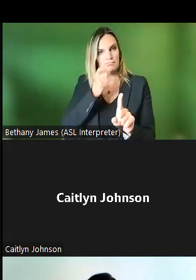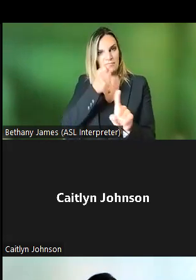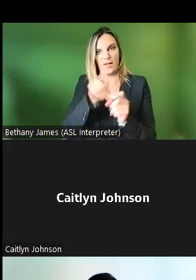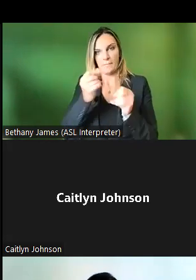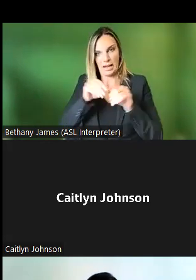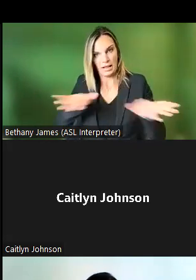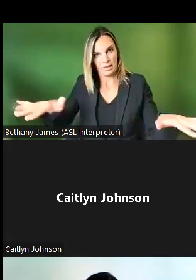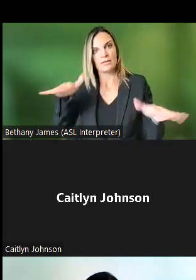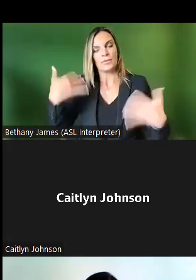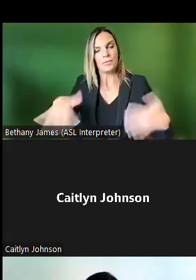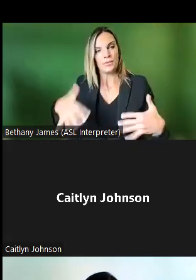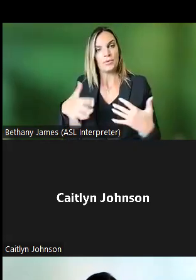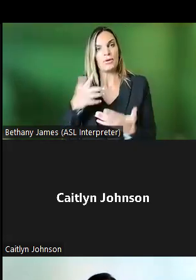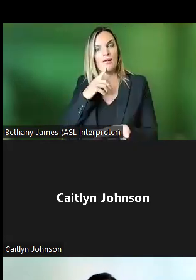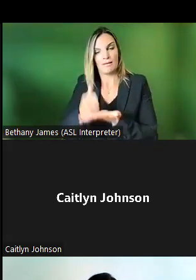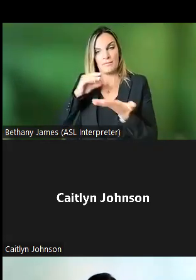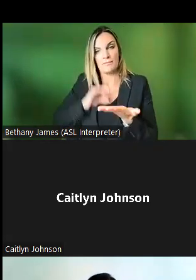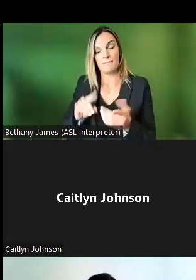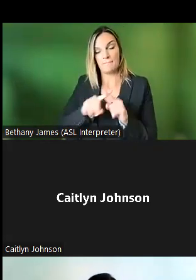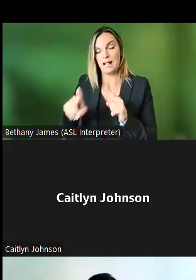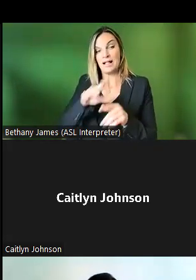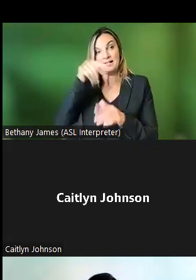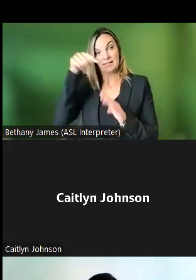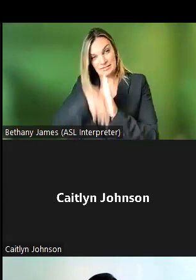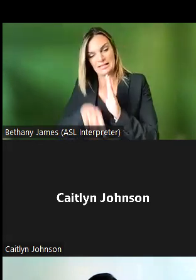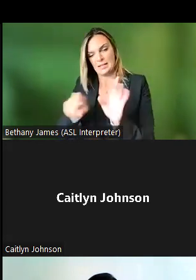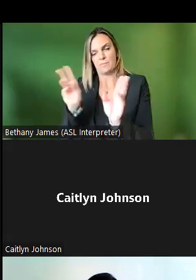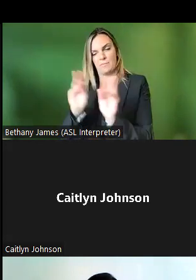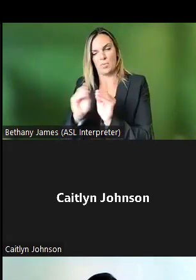aspects of public life. It was just those entities that received federal funds.